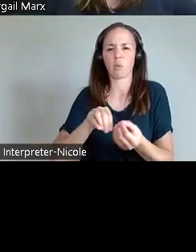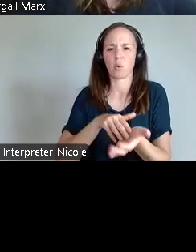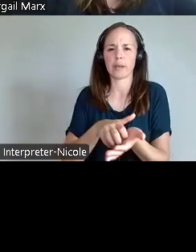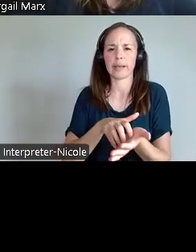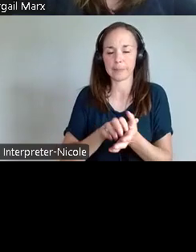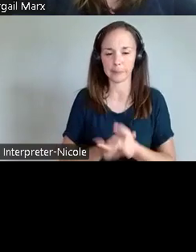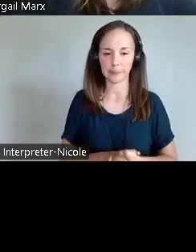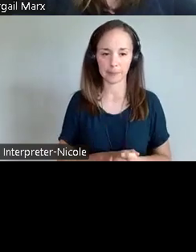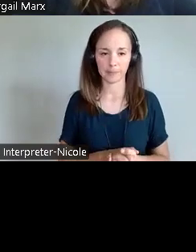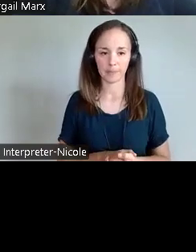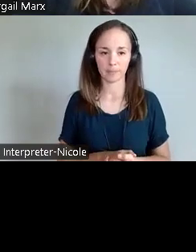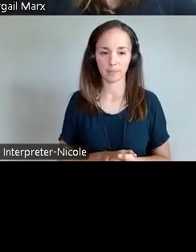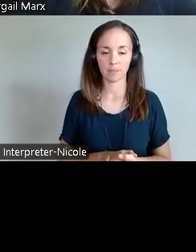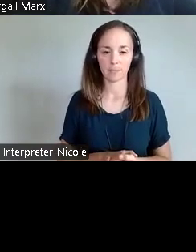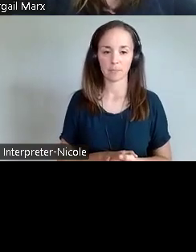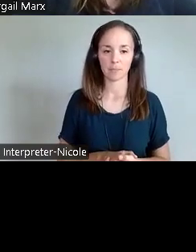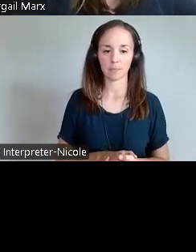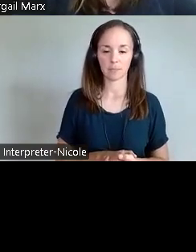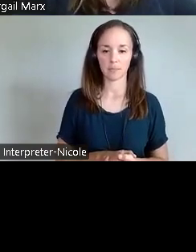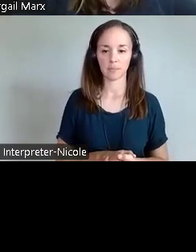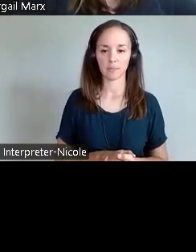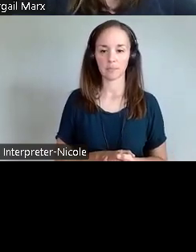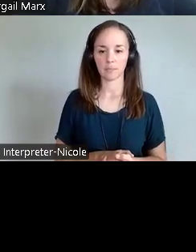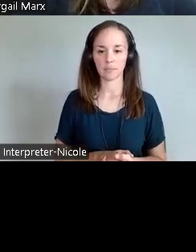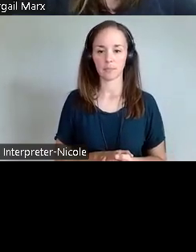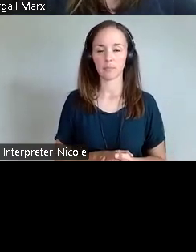Also another feature we're trying to look for at this point is the access.